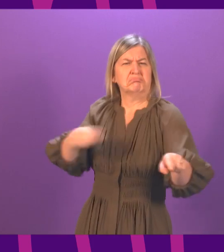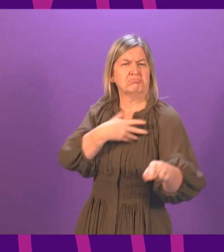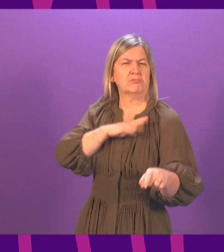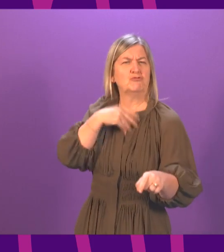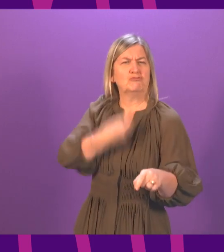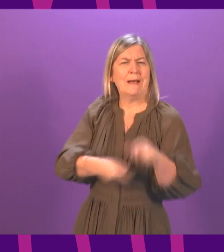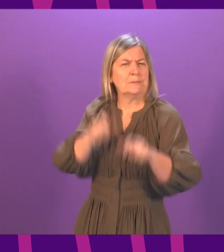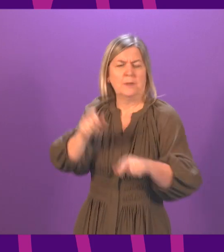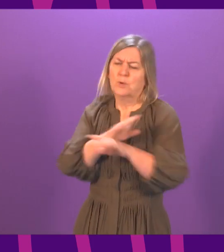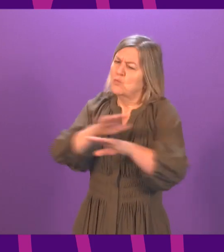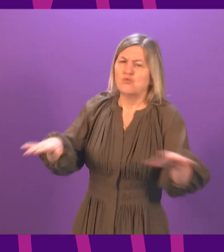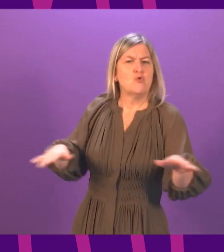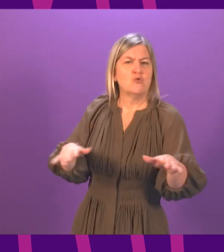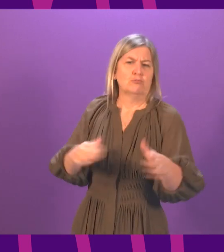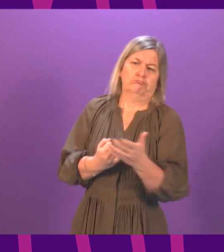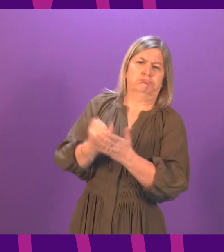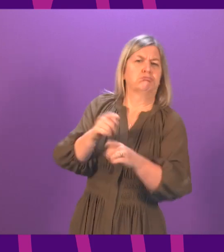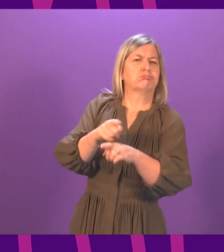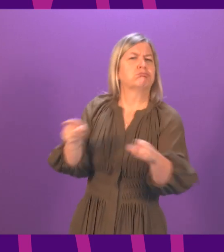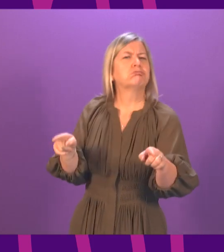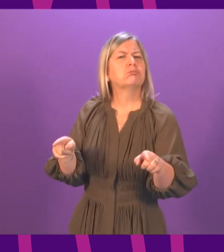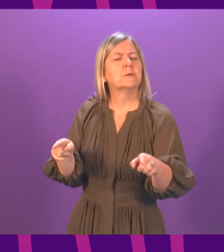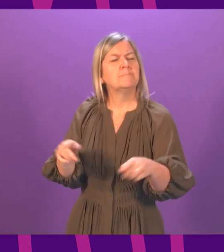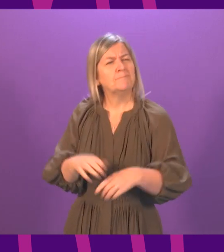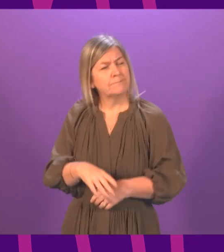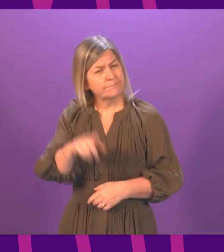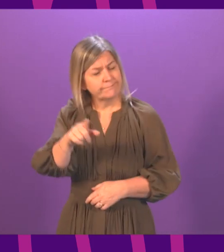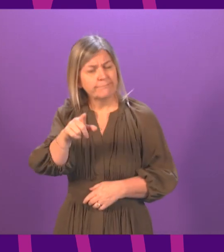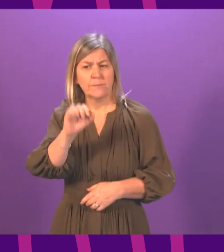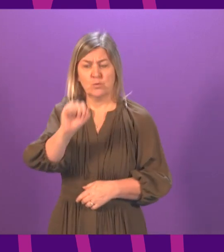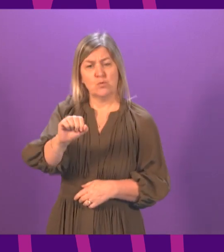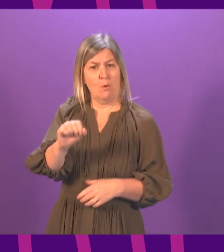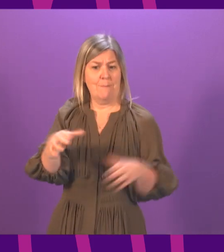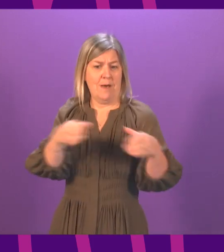statement as a party leader, does she think that the same message and the same commitment are